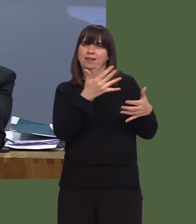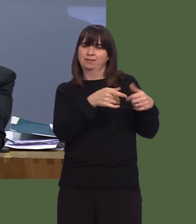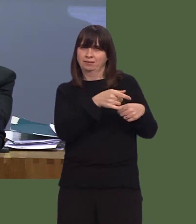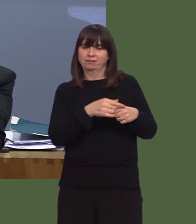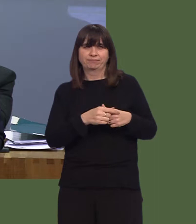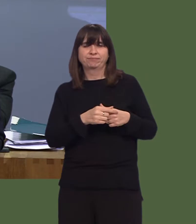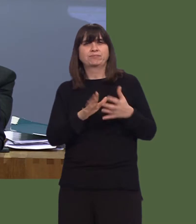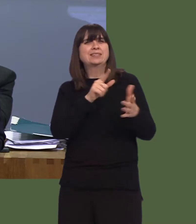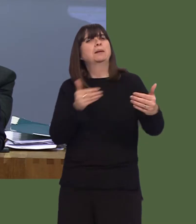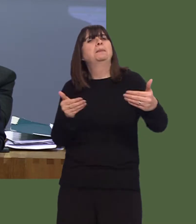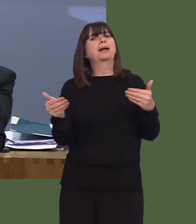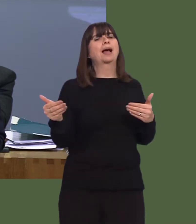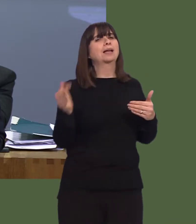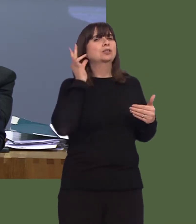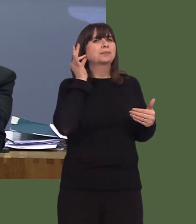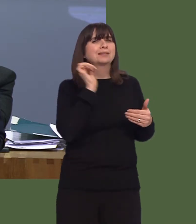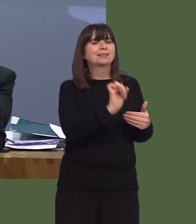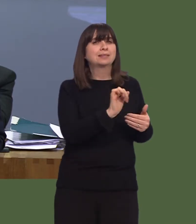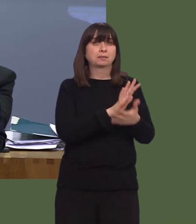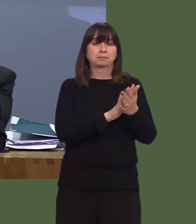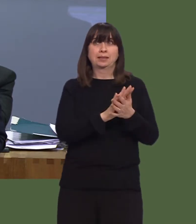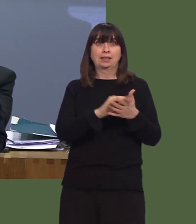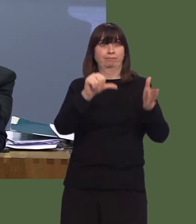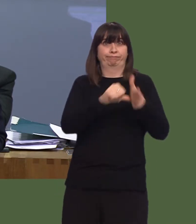is going to make it more difficult for Gypsy, Roma and Traveller children to be able to